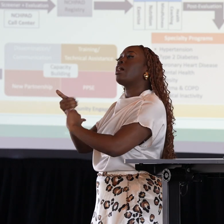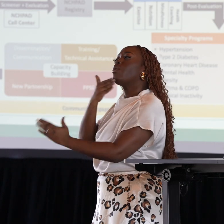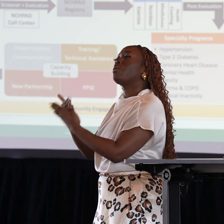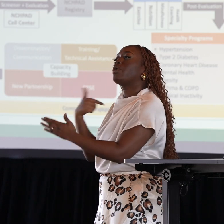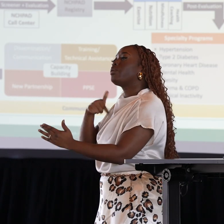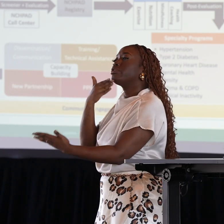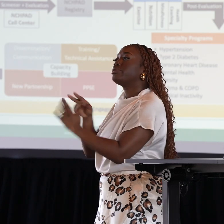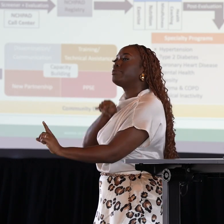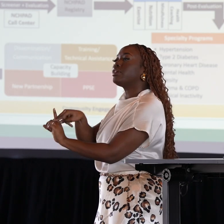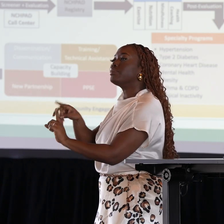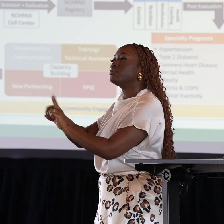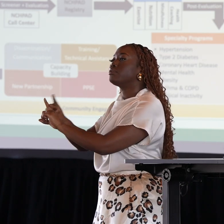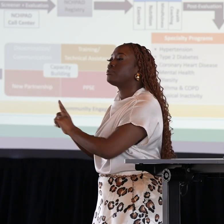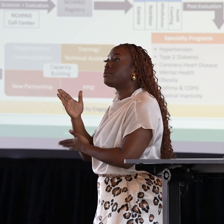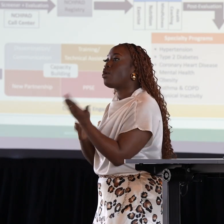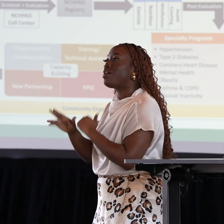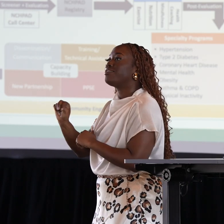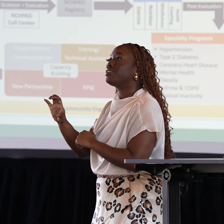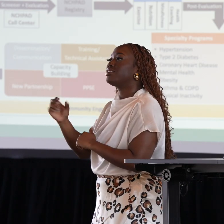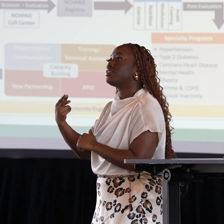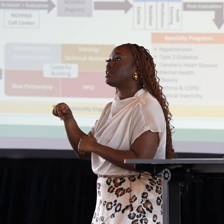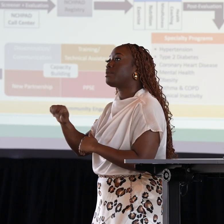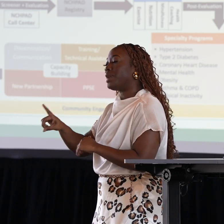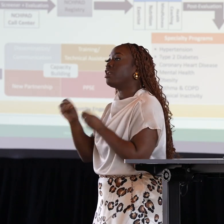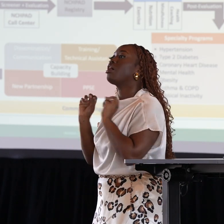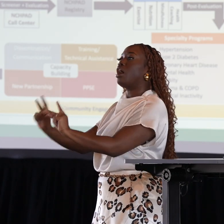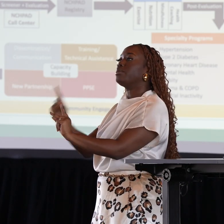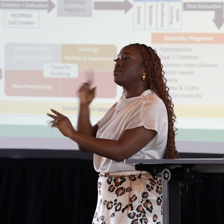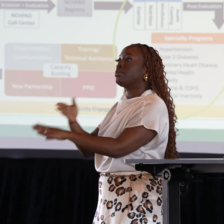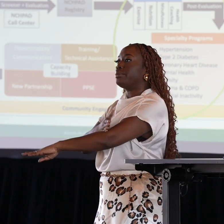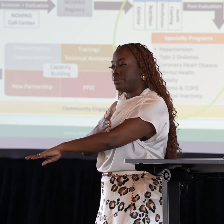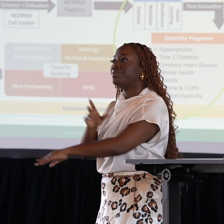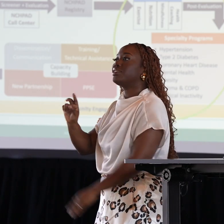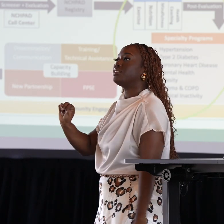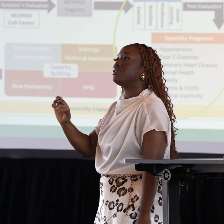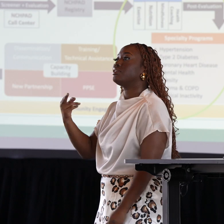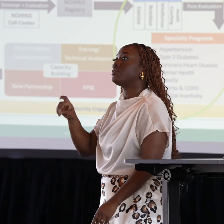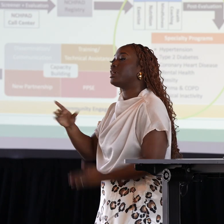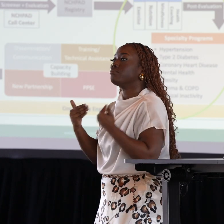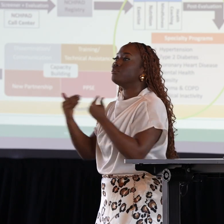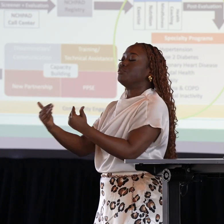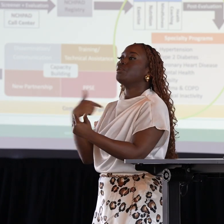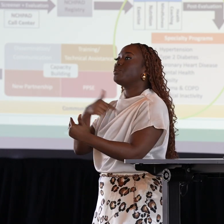implementing the different parts of nchpad and opportunities for improving nchpad moving forward so that we can maximize the